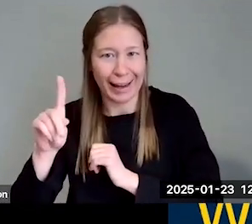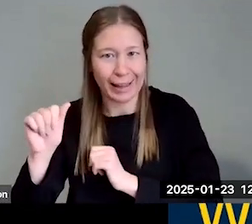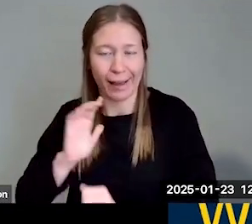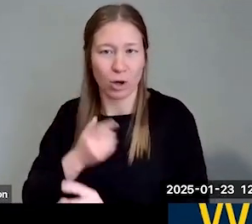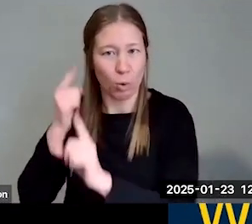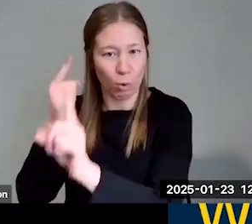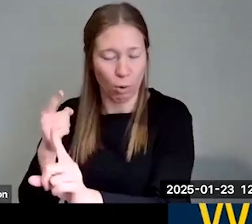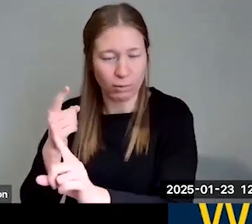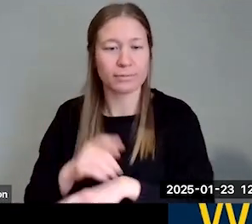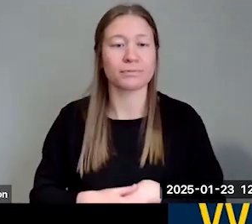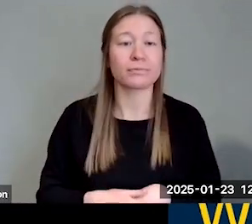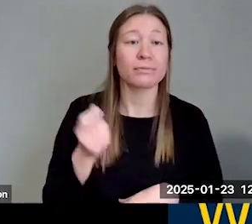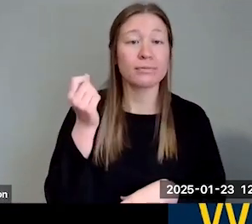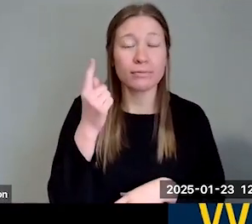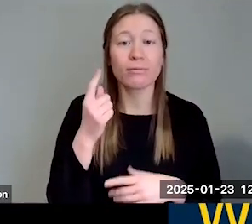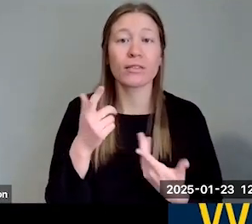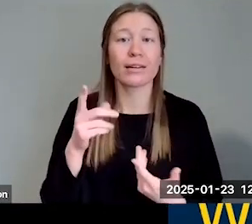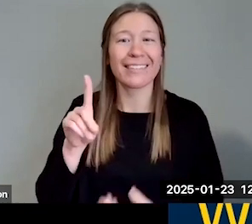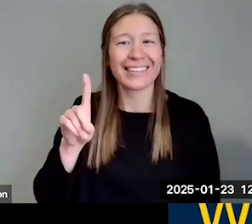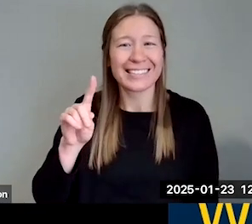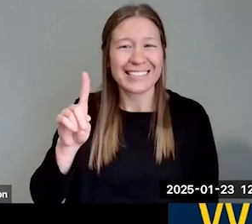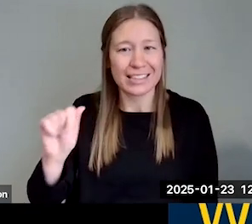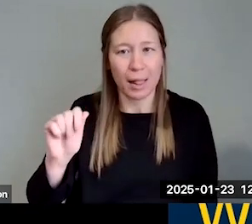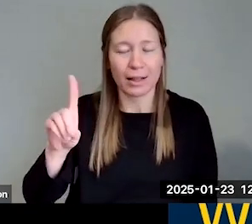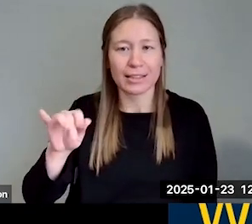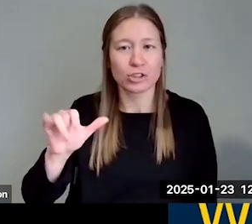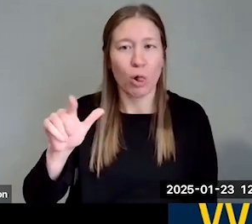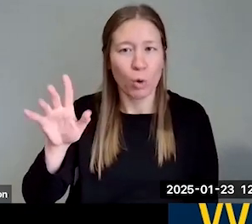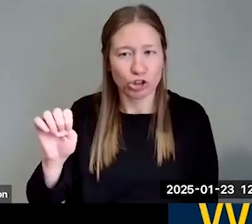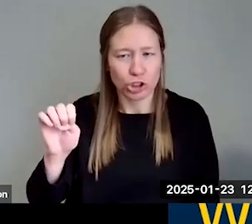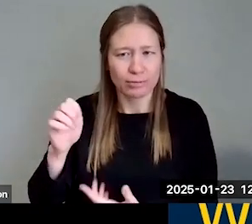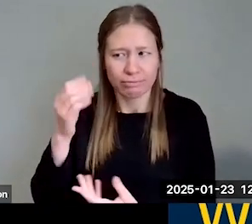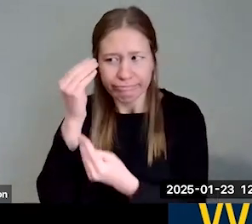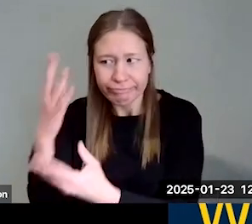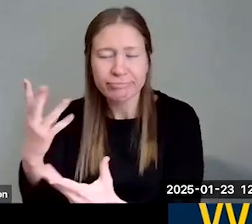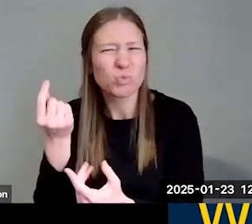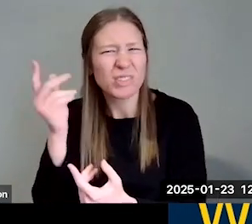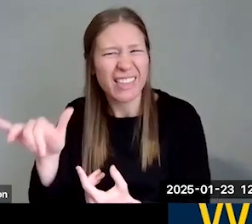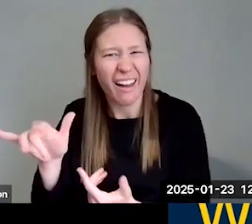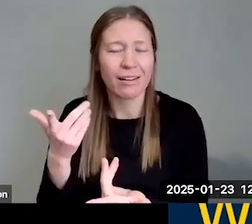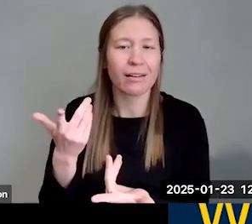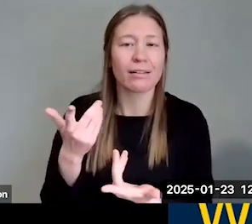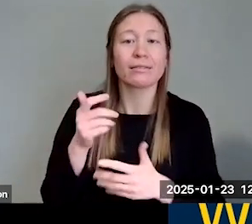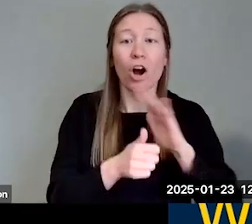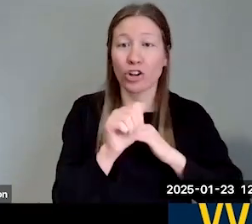So what is disability disclosure? Under the ADA, disability disclosure is when